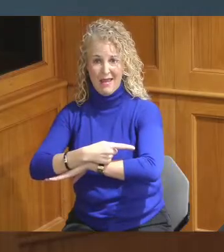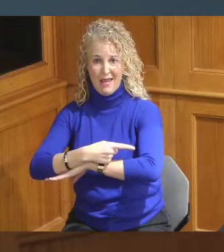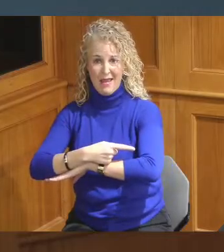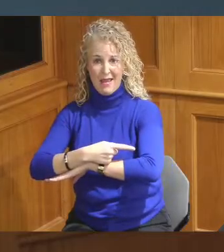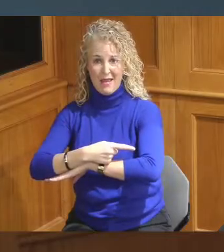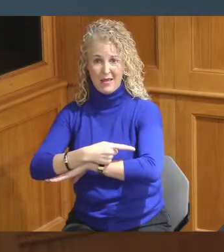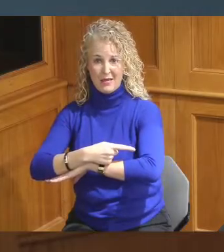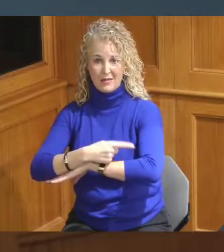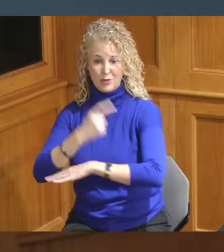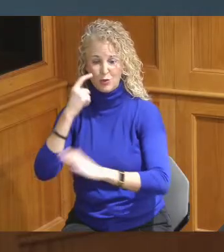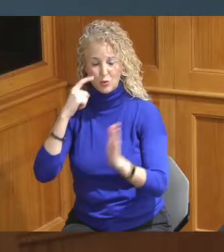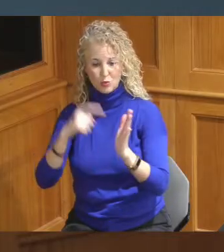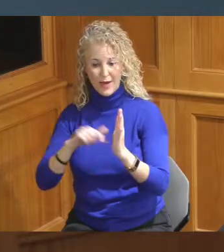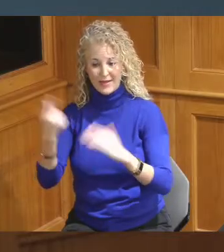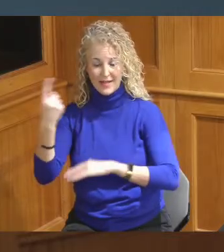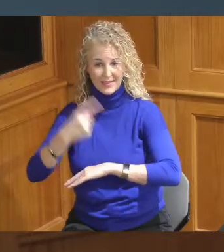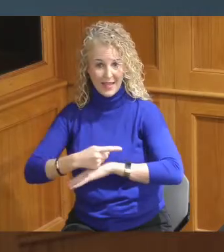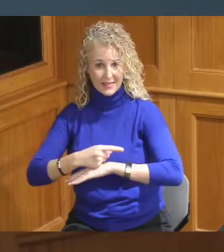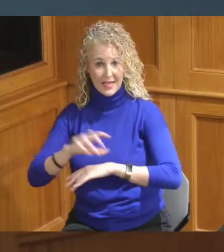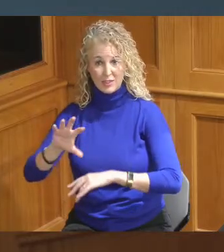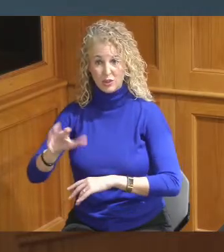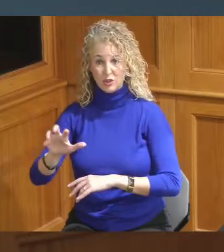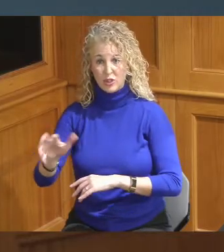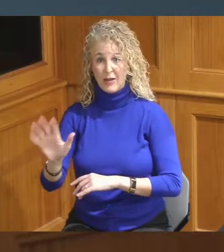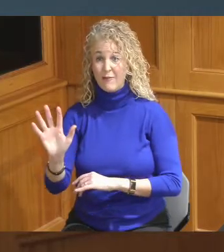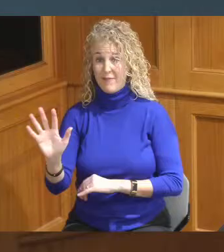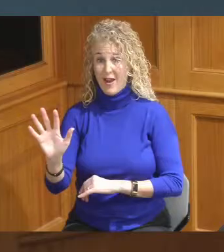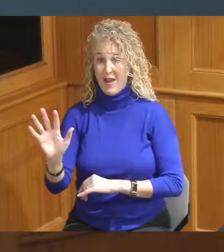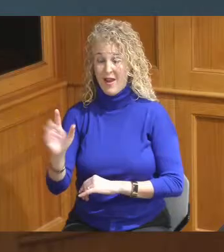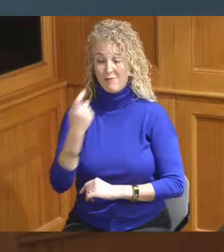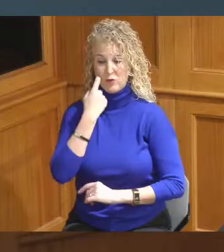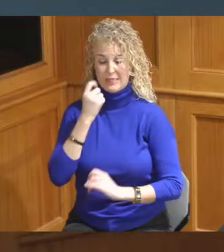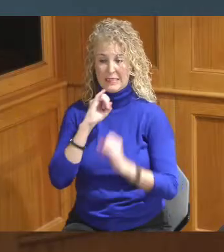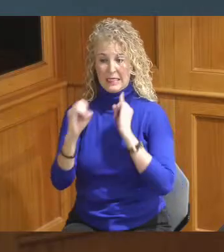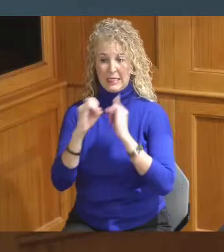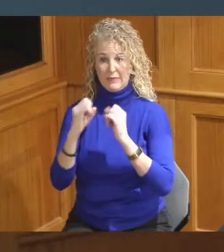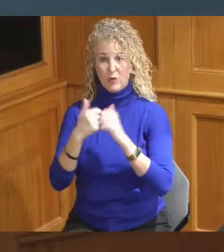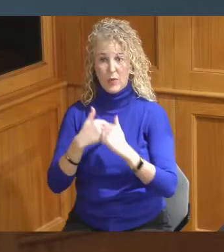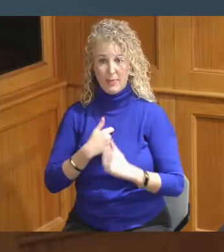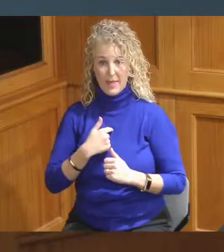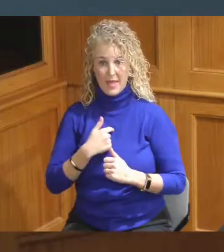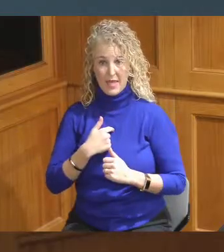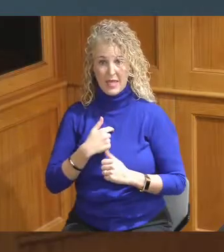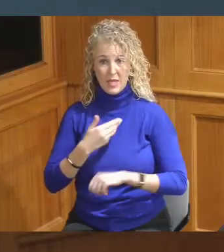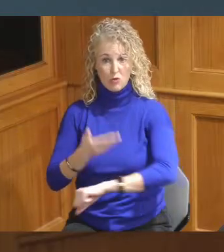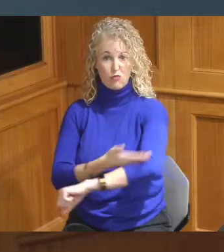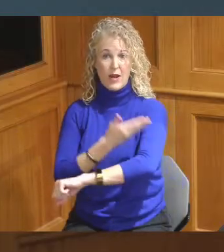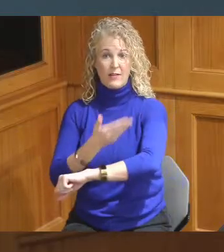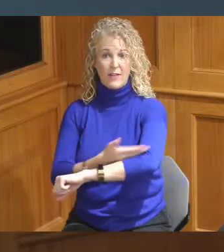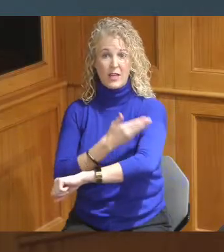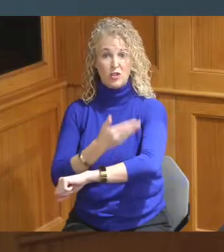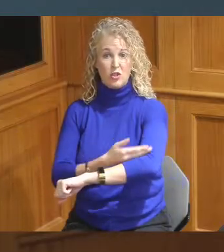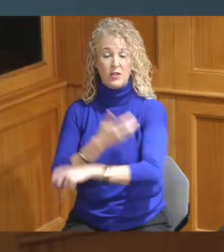that date. Channel 5 also I interviewed as it relates to renovation of Paycor and we're getting